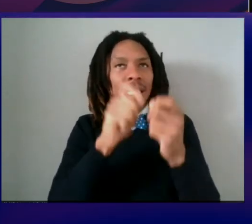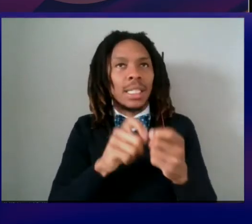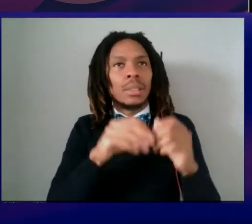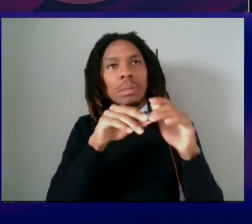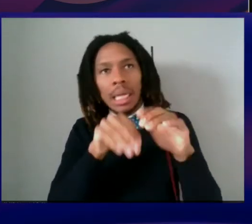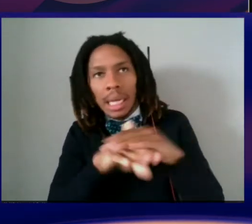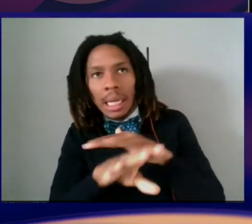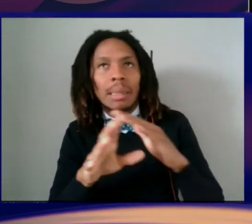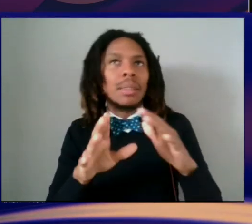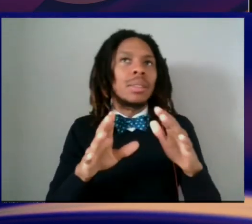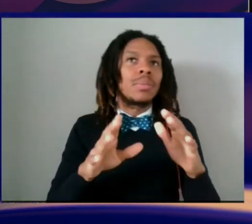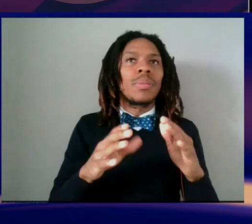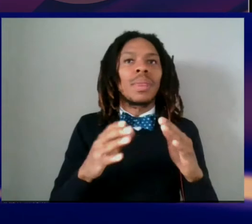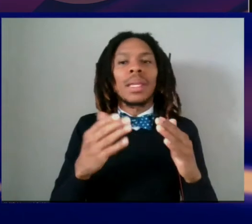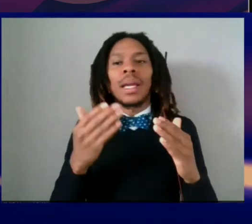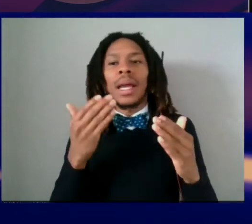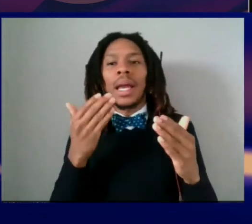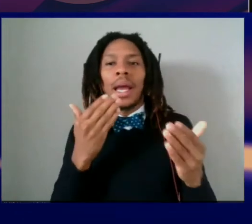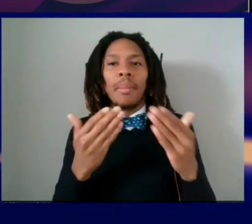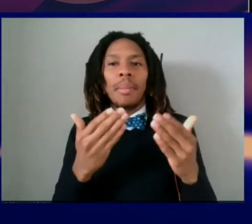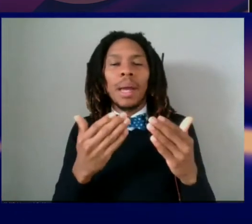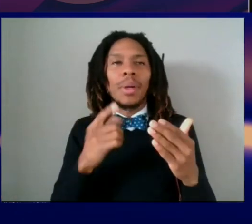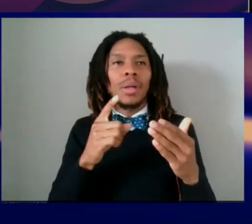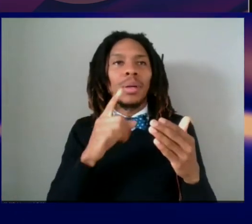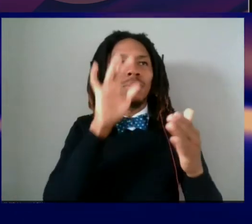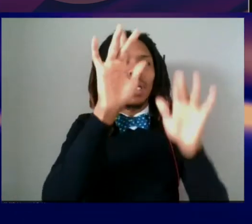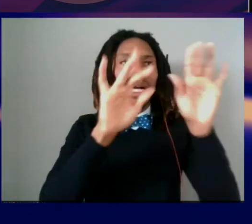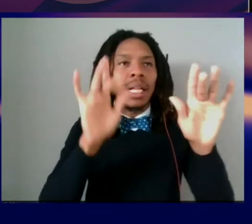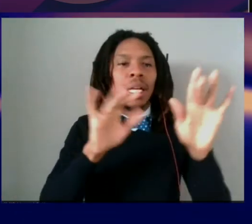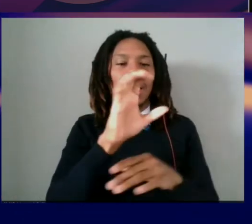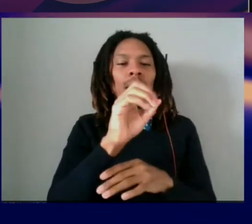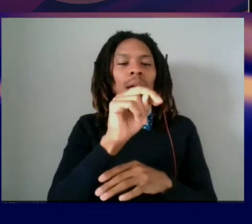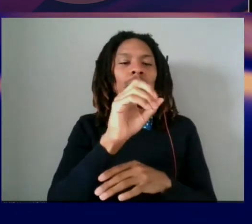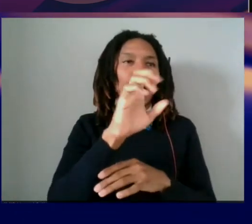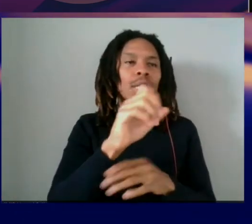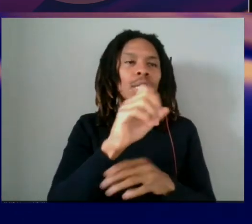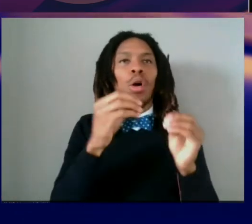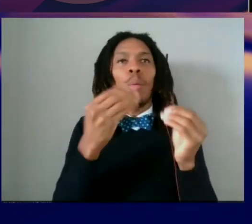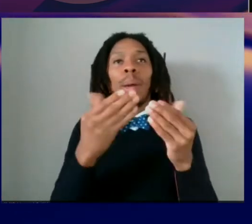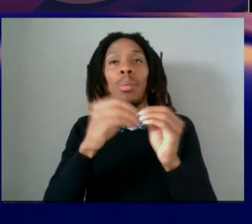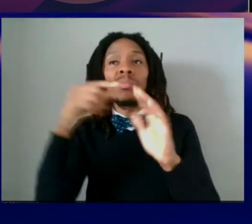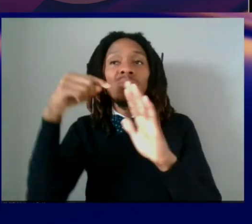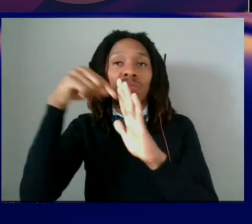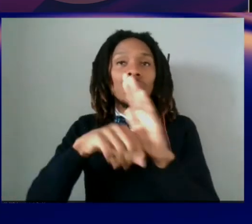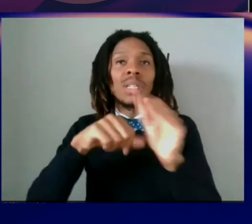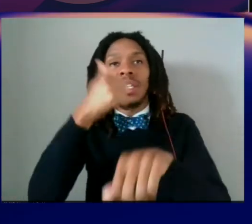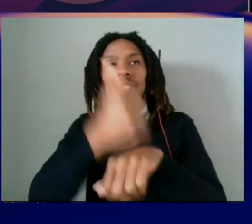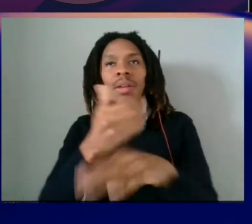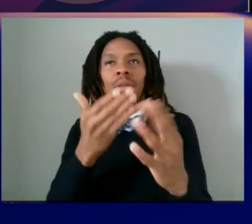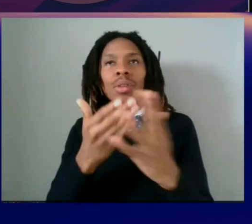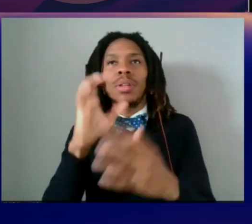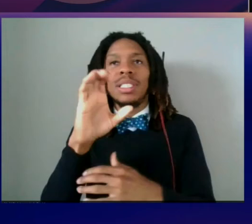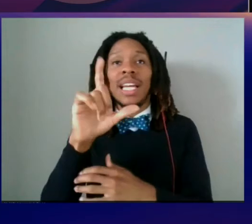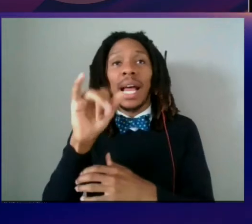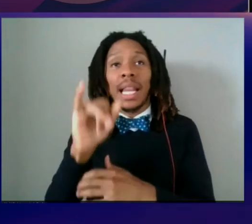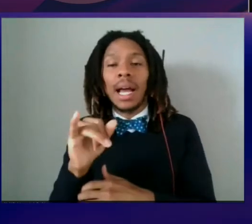maybe it's clicking through the console. Maybe it's even getting a bit deeper and setting things up through the CLI. Oh that, that's critical for this one.